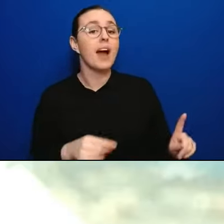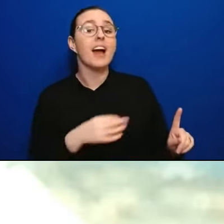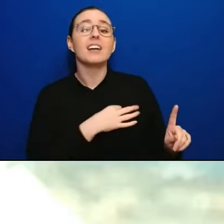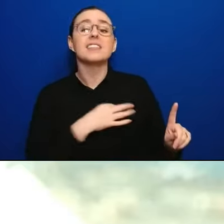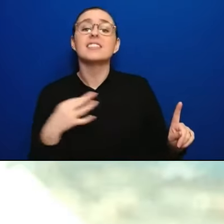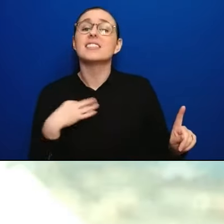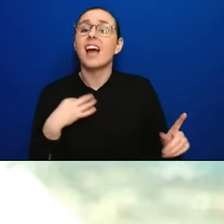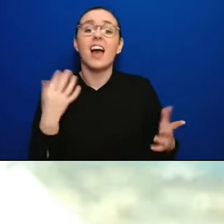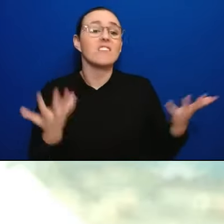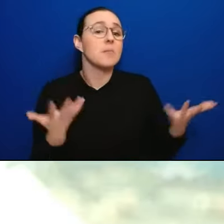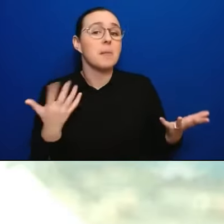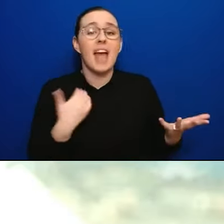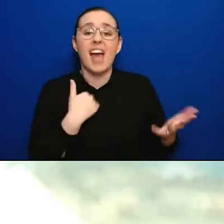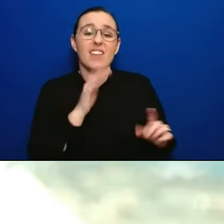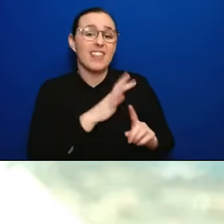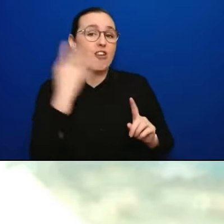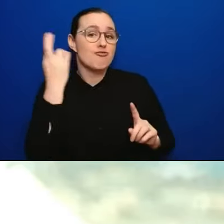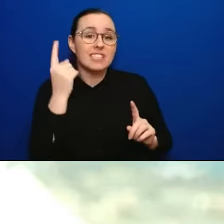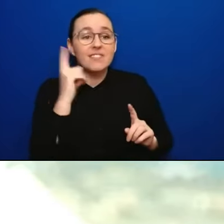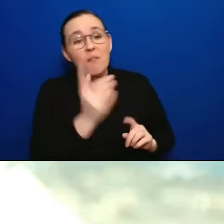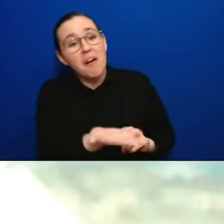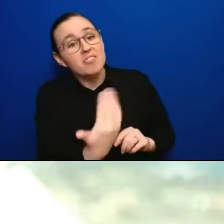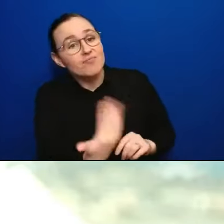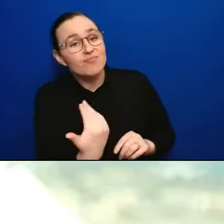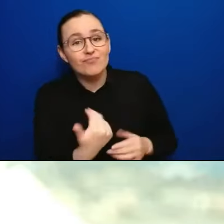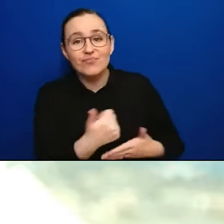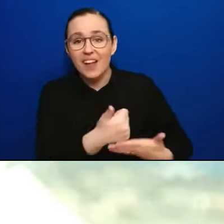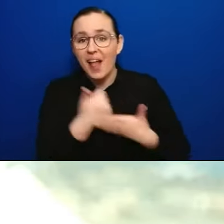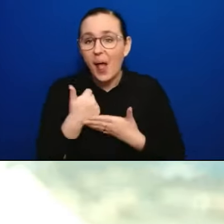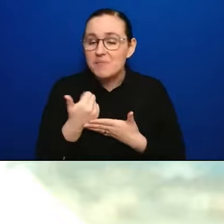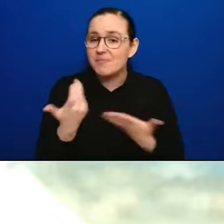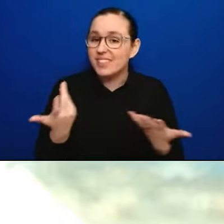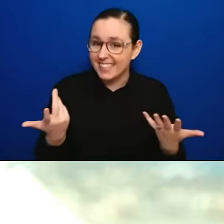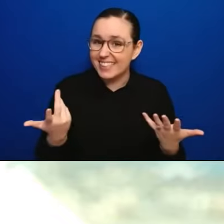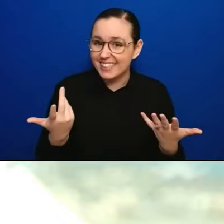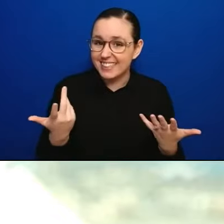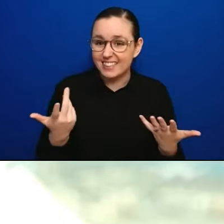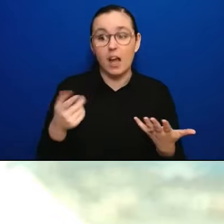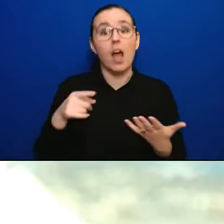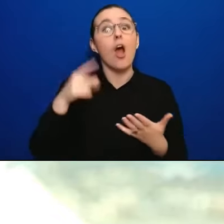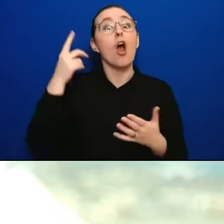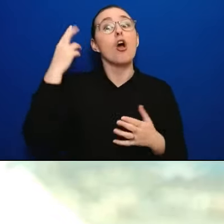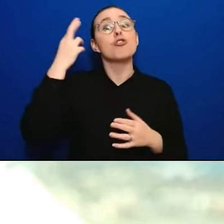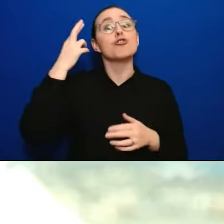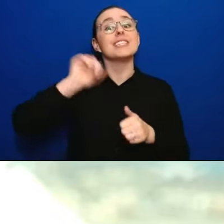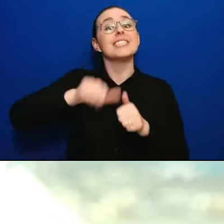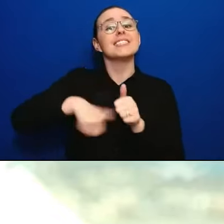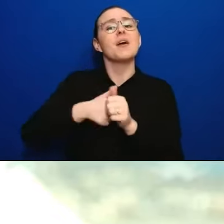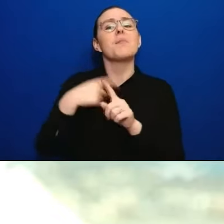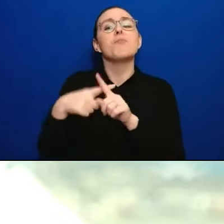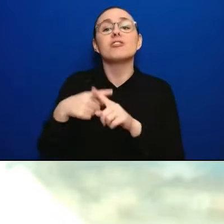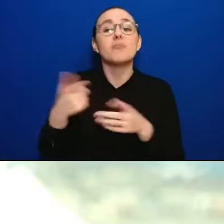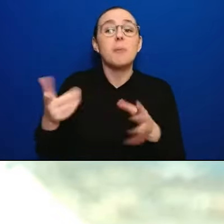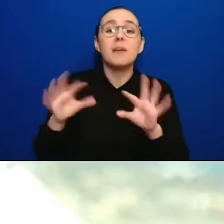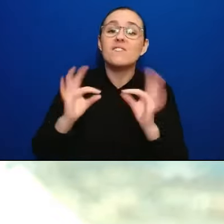The question is whether staff ask for a variety of reasons, for family members to come in